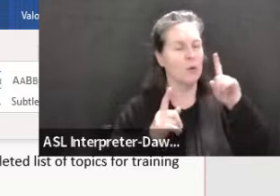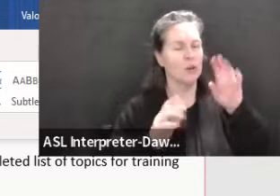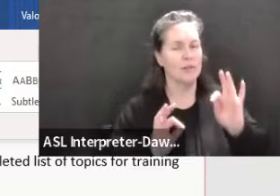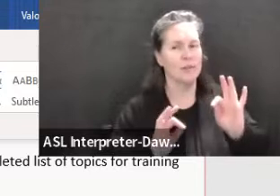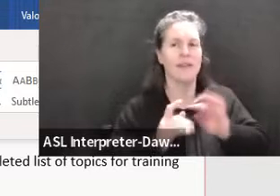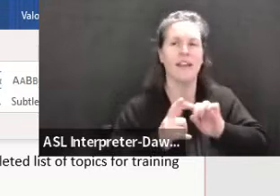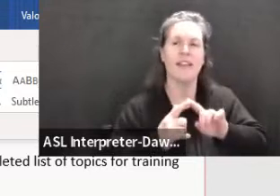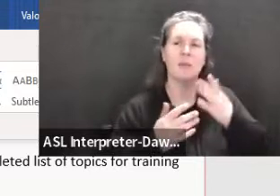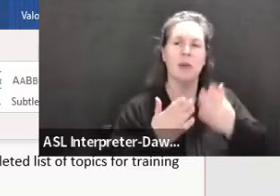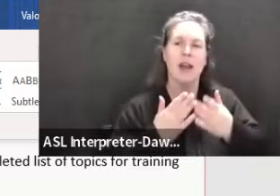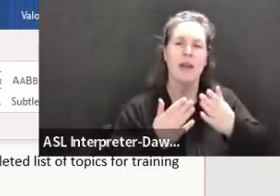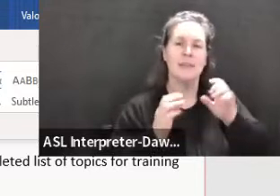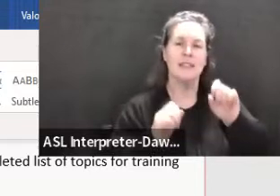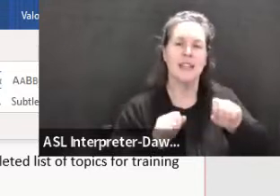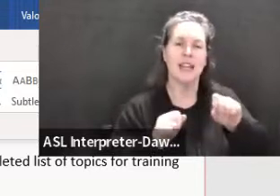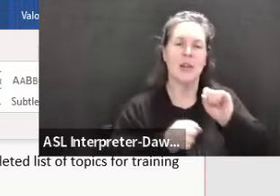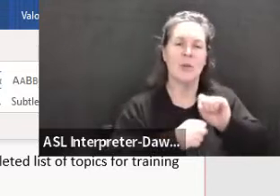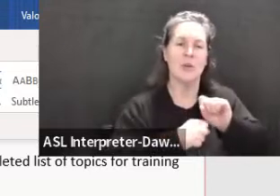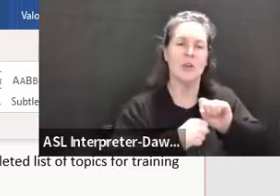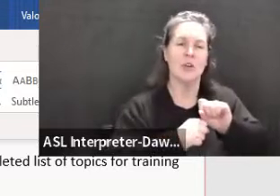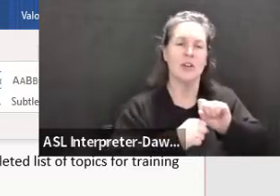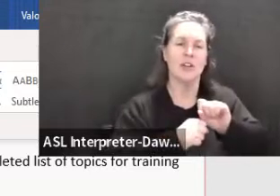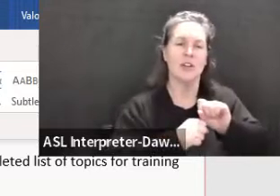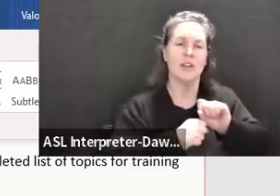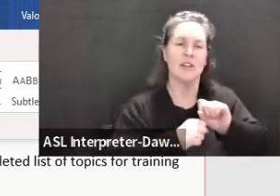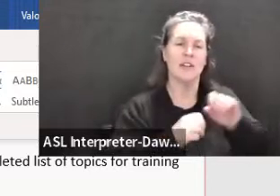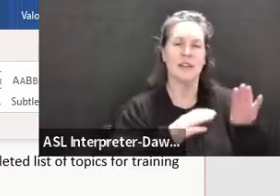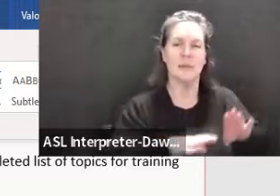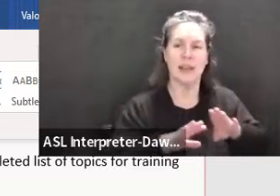And then perhaps it can work in the behavioral health fields